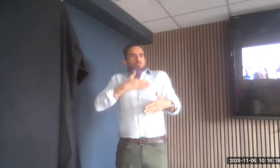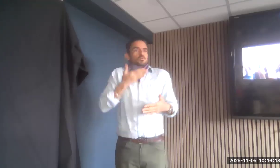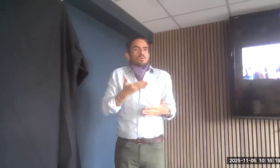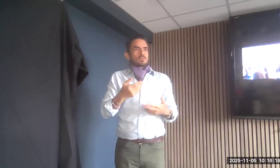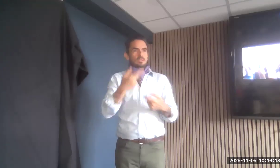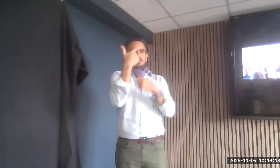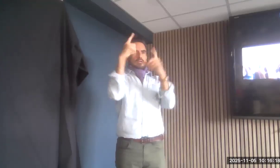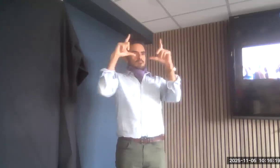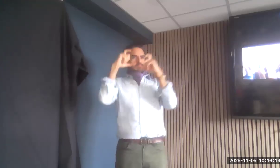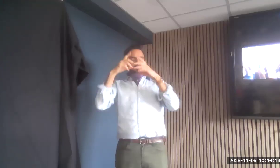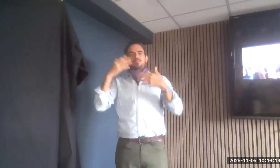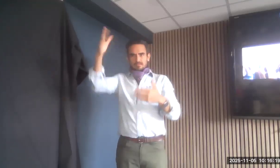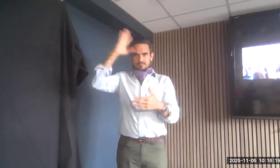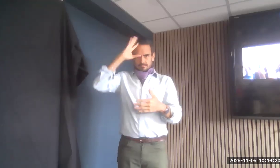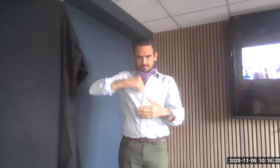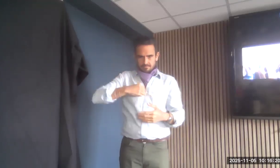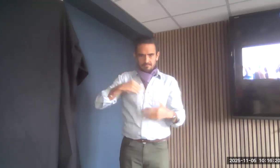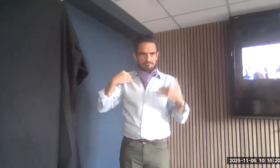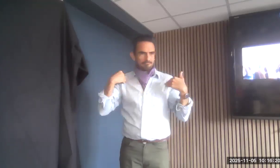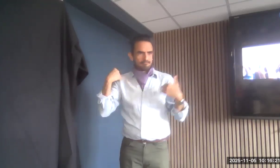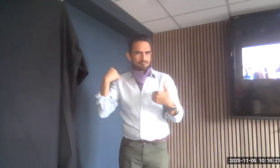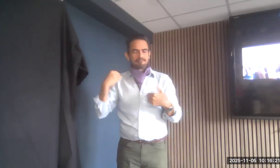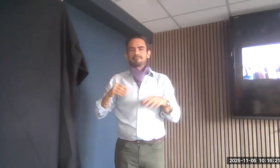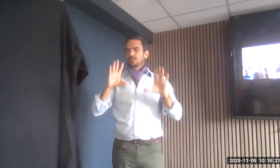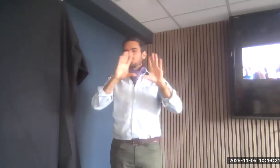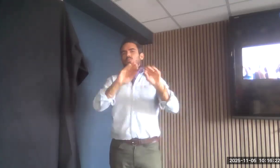If you would not like to be photographed, please do inform me.